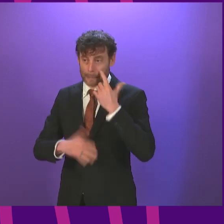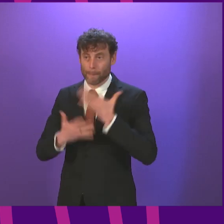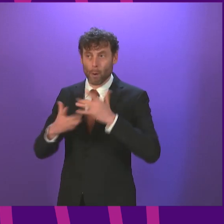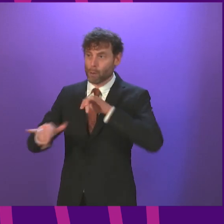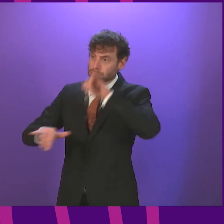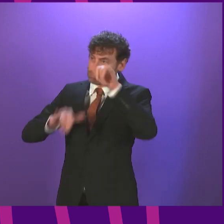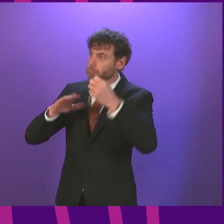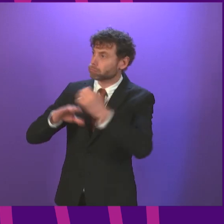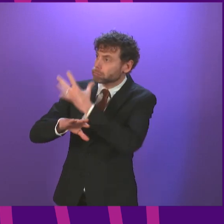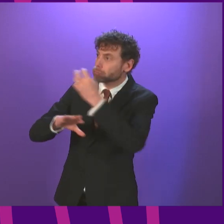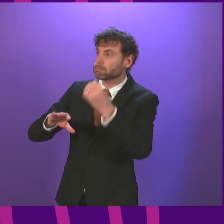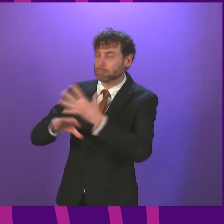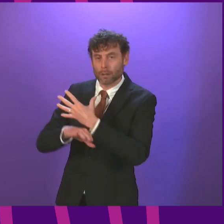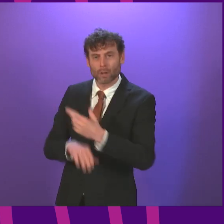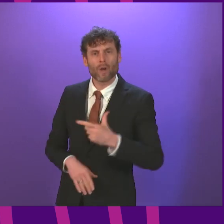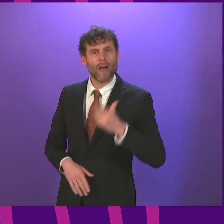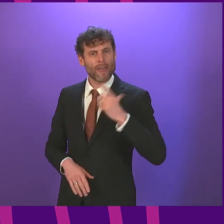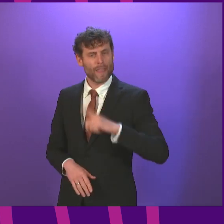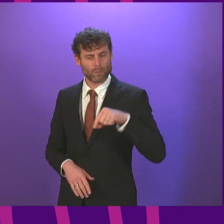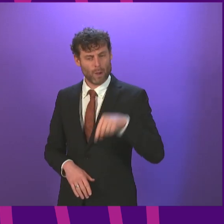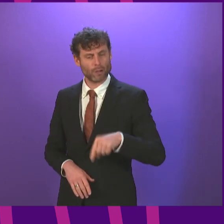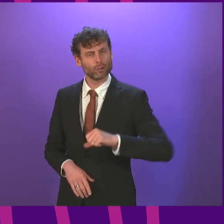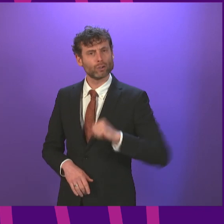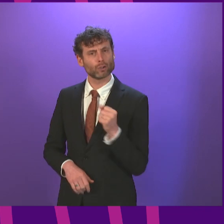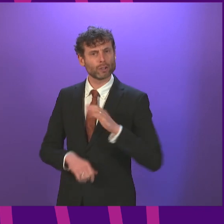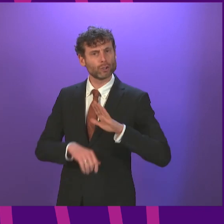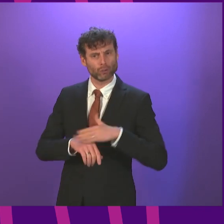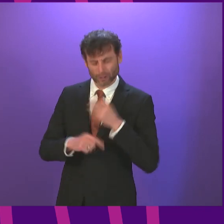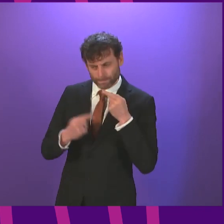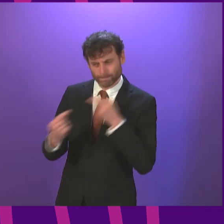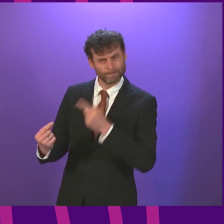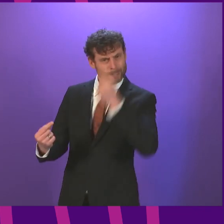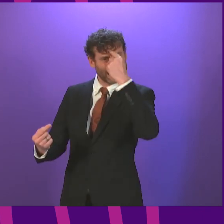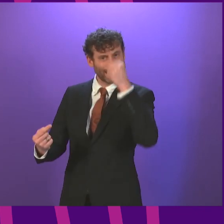Scottish Greens have prioritised that area. I am pleased that we have secured free bus